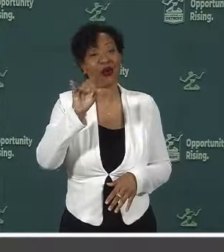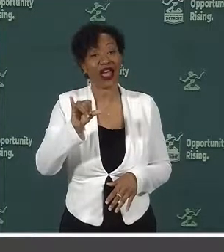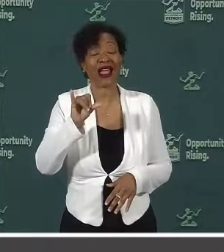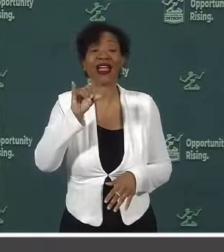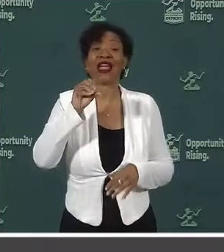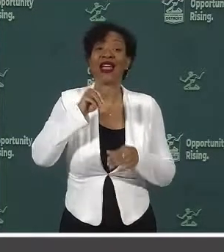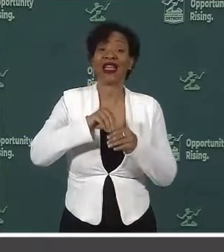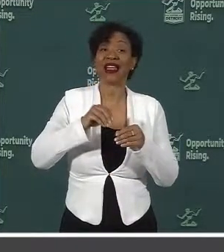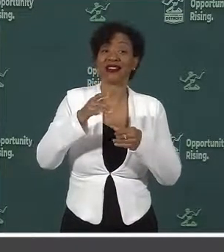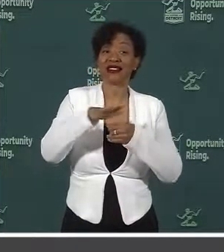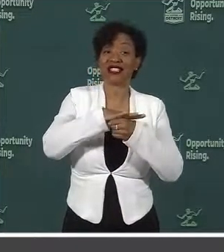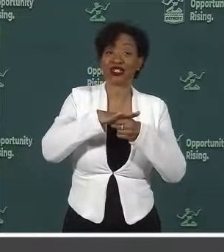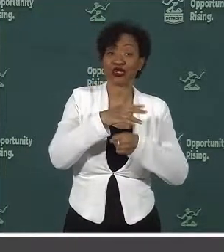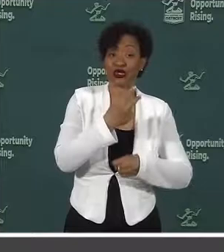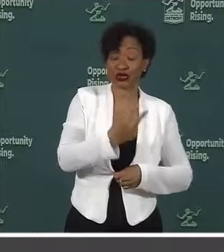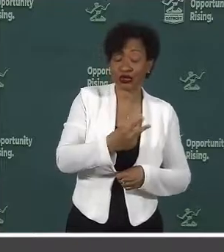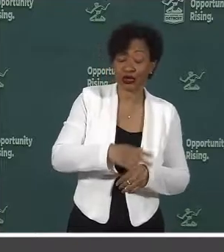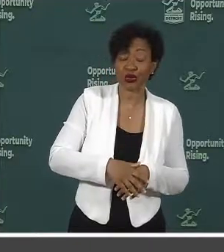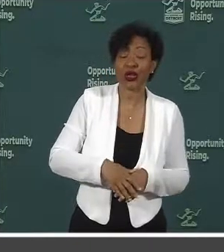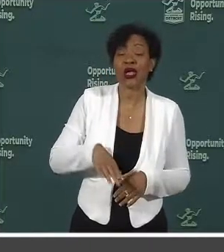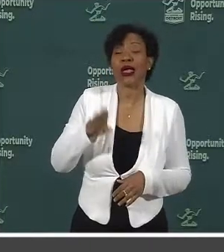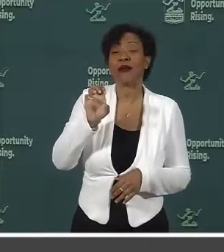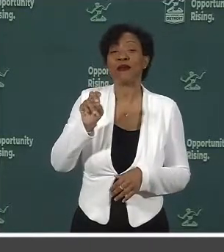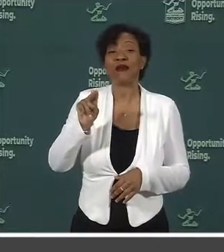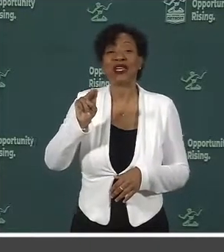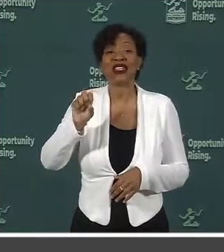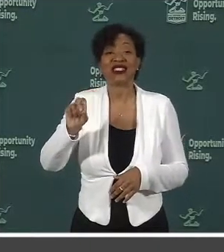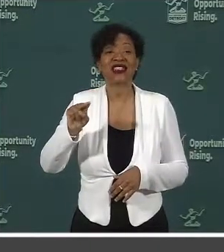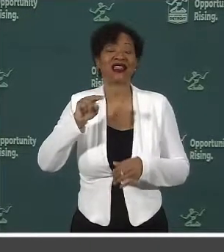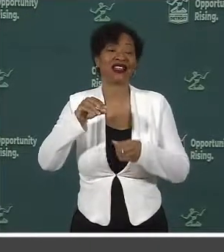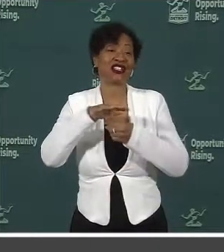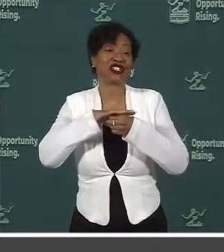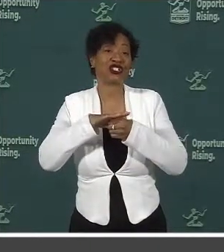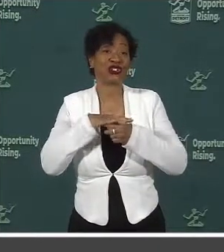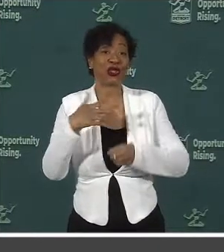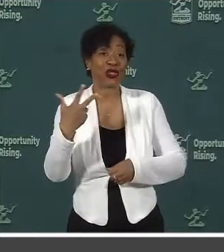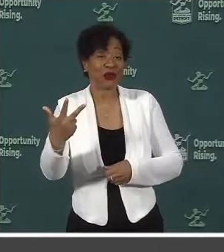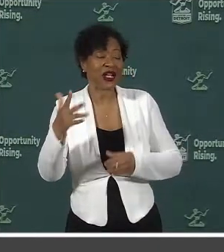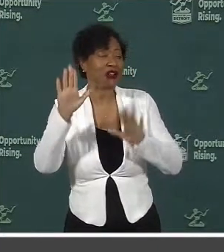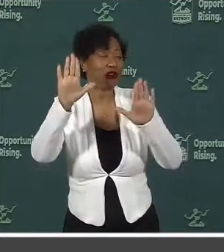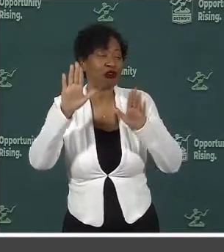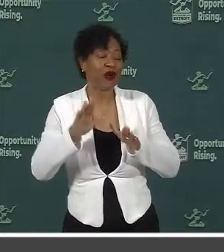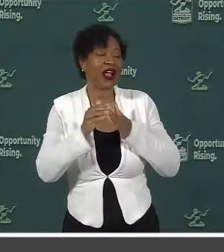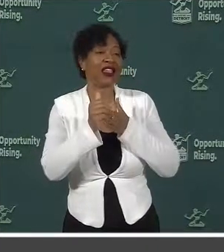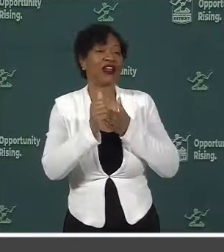BACK IN DISTRICT THREE HE'S BEEN SUCH A GREAT LEADER ON ECONOMIC DEVELOPMENT DISTRICT